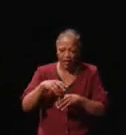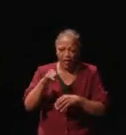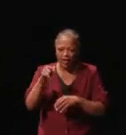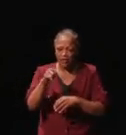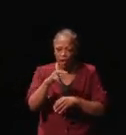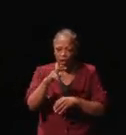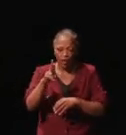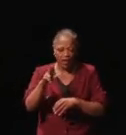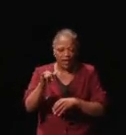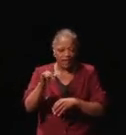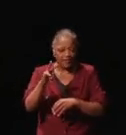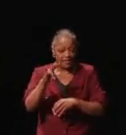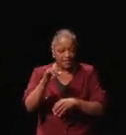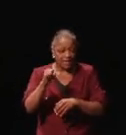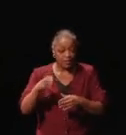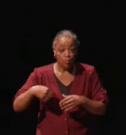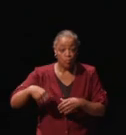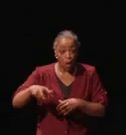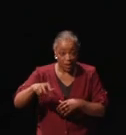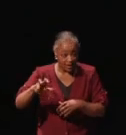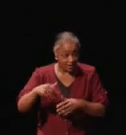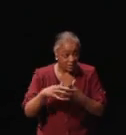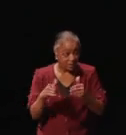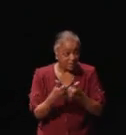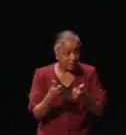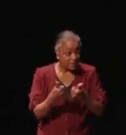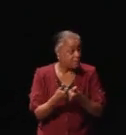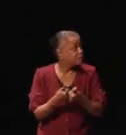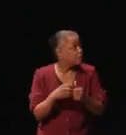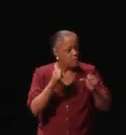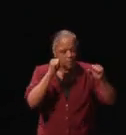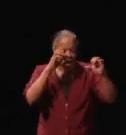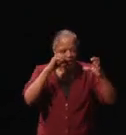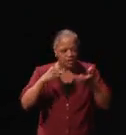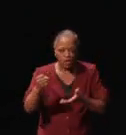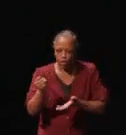He made some amazing controllers for people who could only use them,